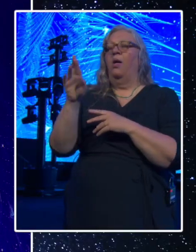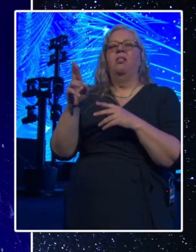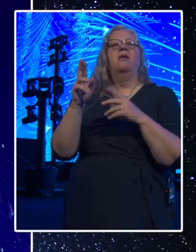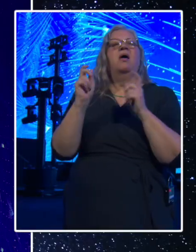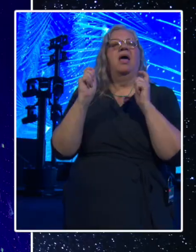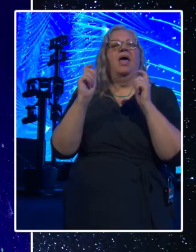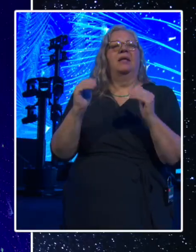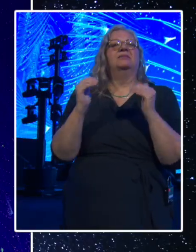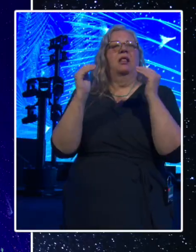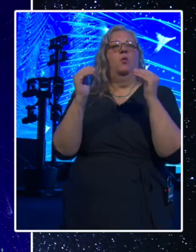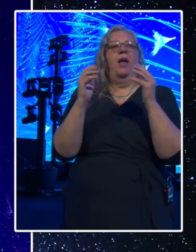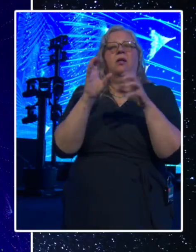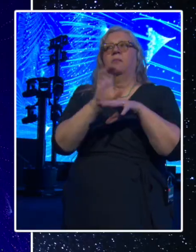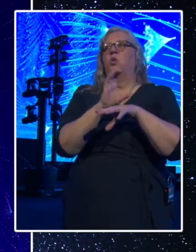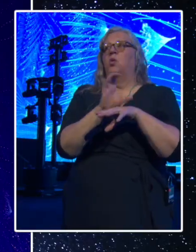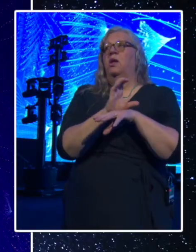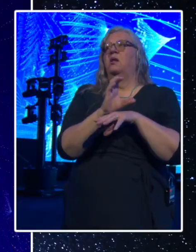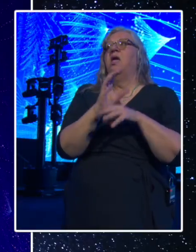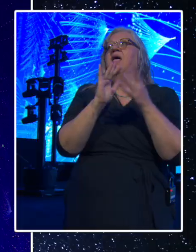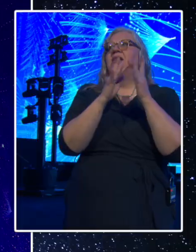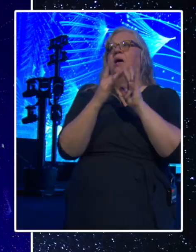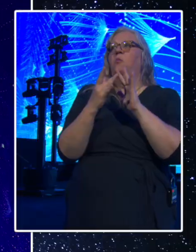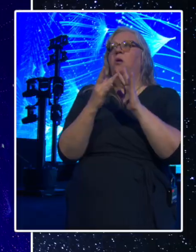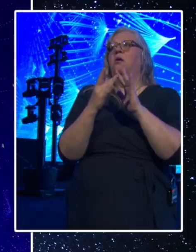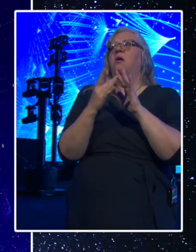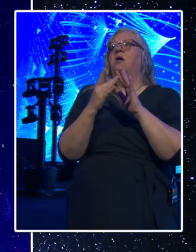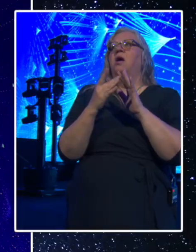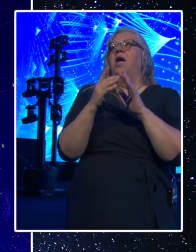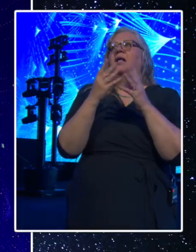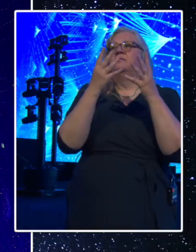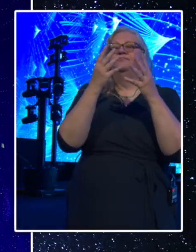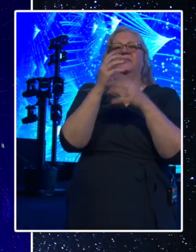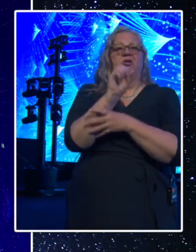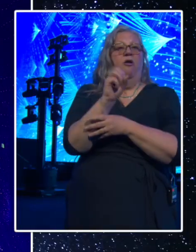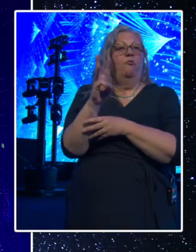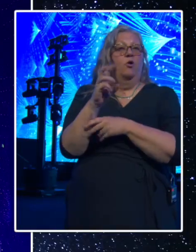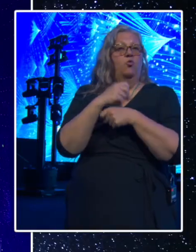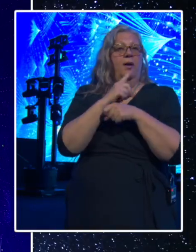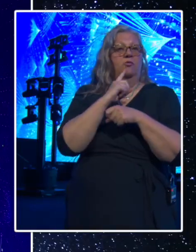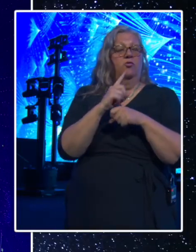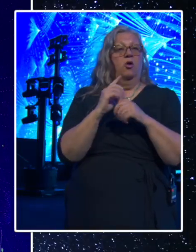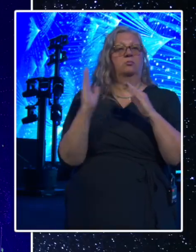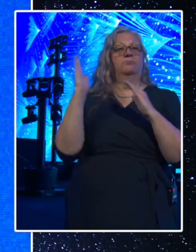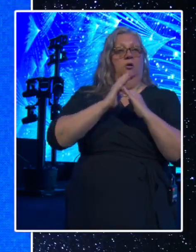Networking and NVIDIA AI Enterprise Software to ensure optimal performance.